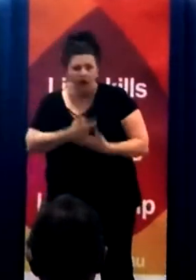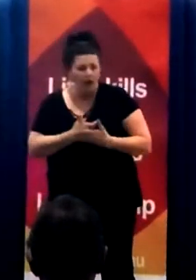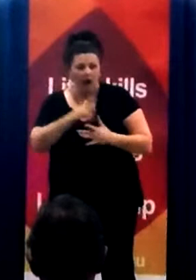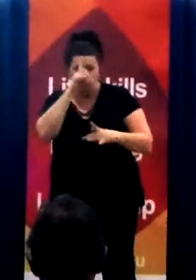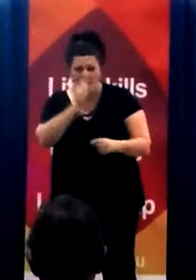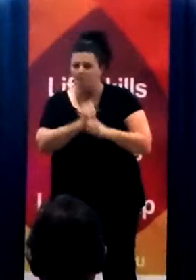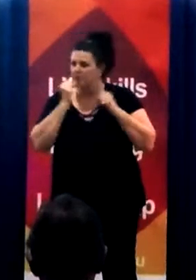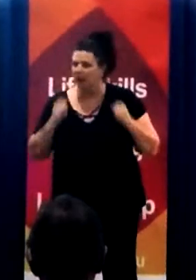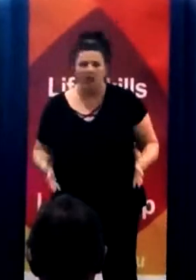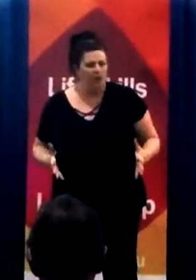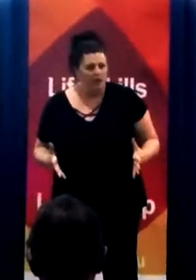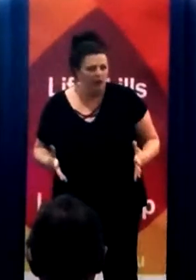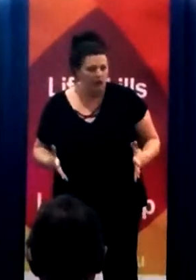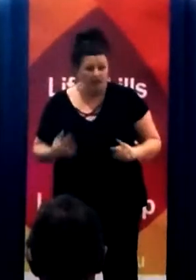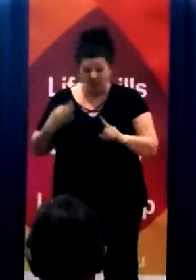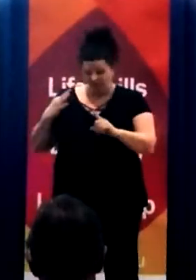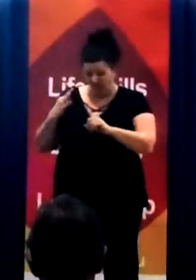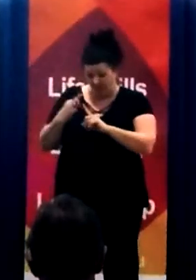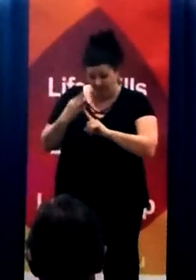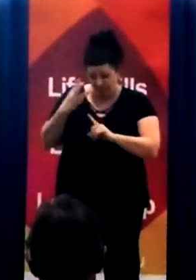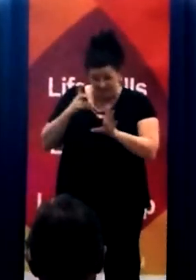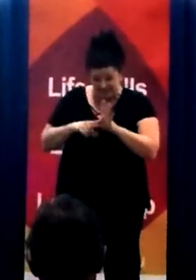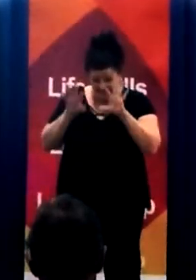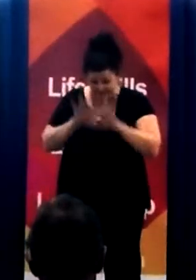I’d had three years of doing nothing and now I had a job again.